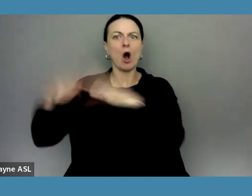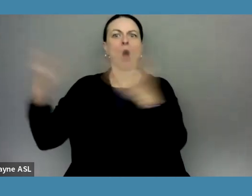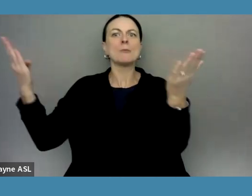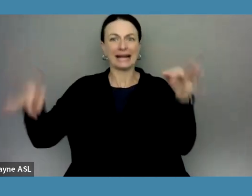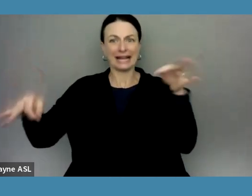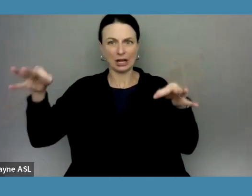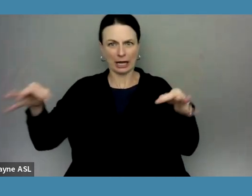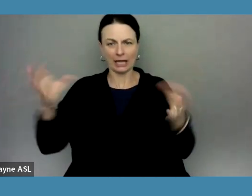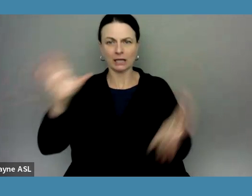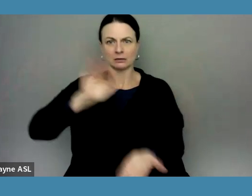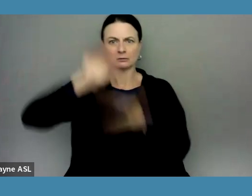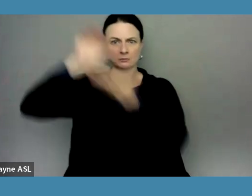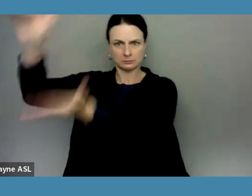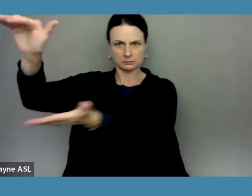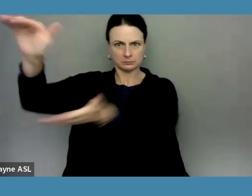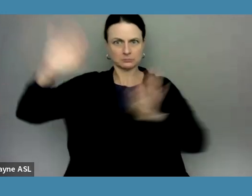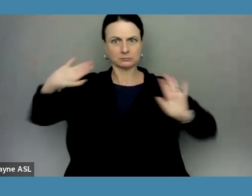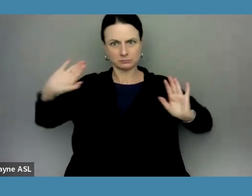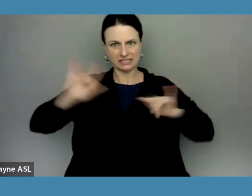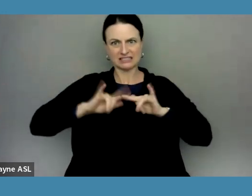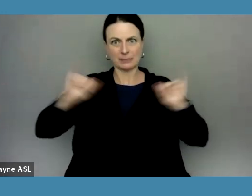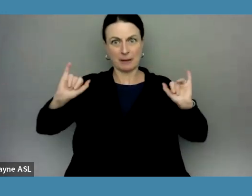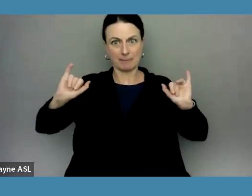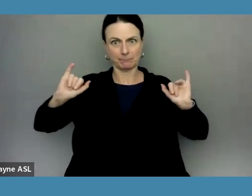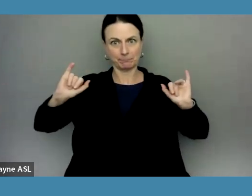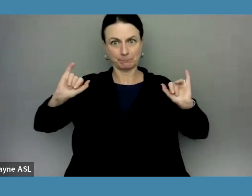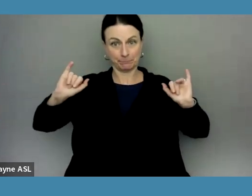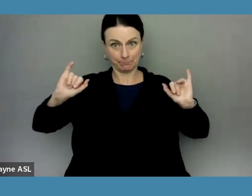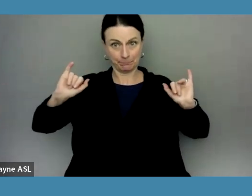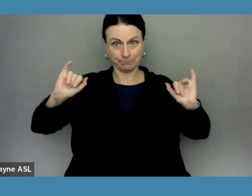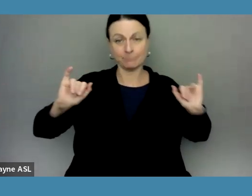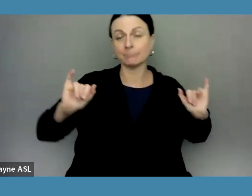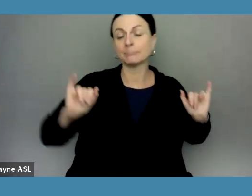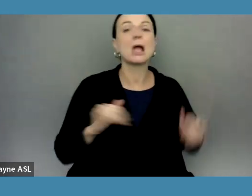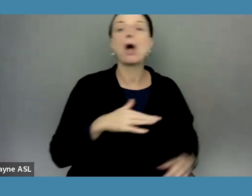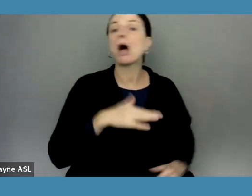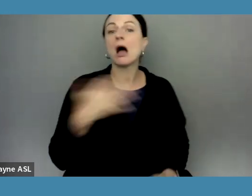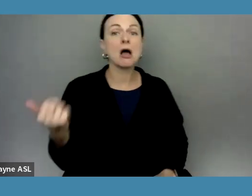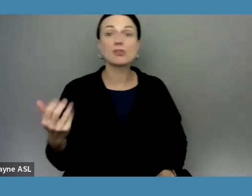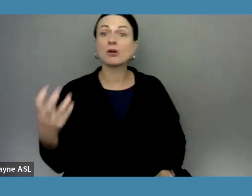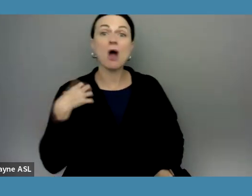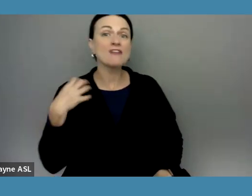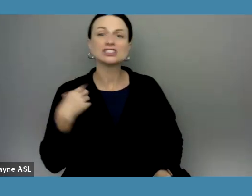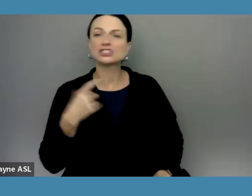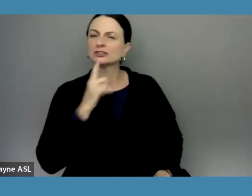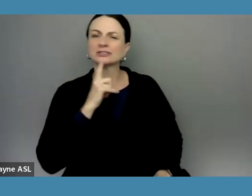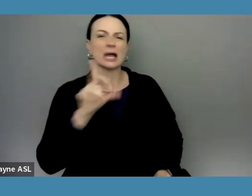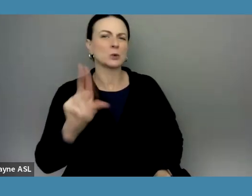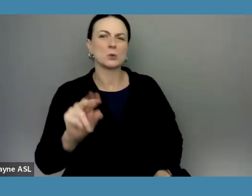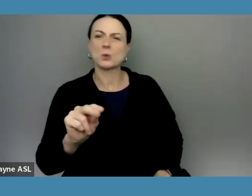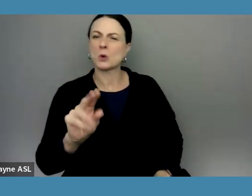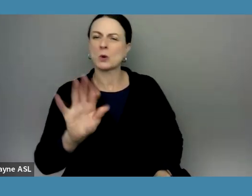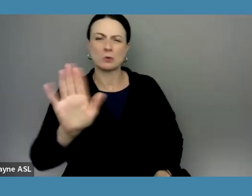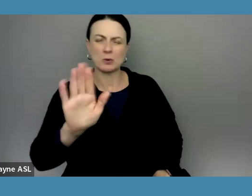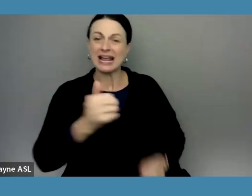or yeah, one composite. And some want each piece of evidence